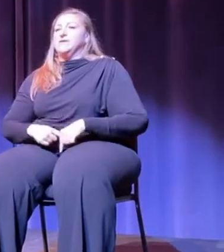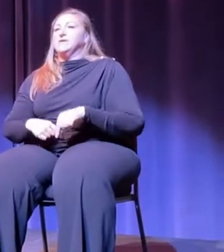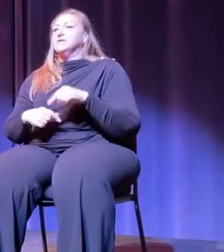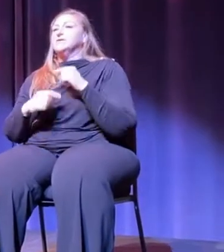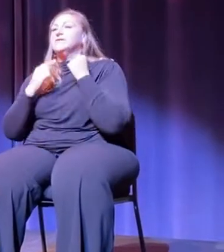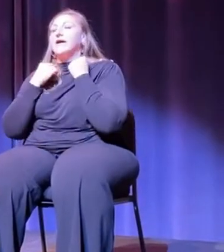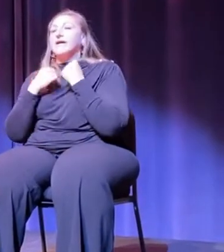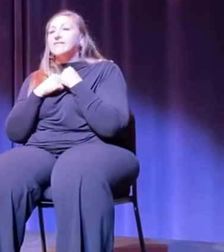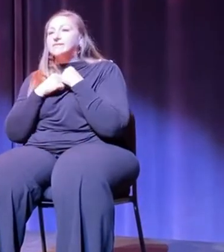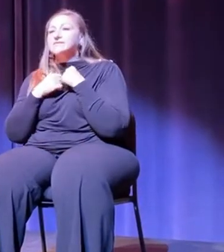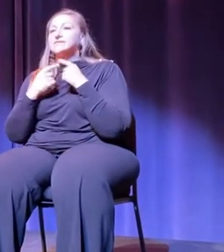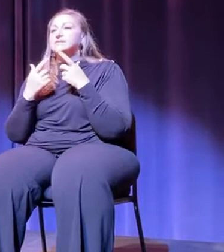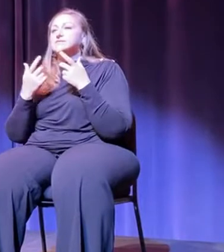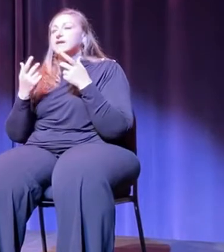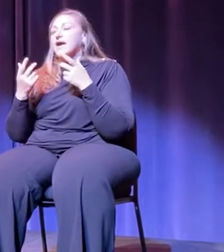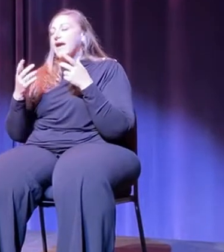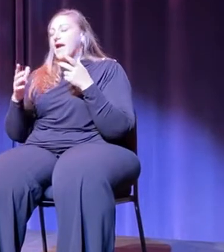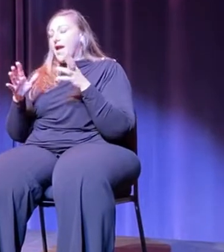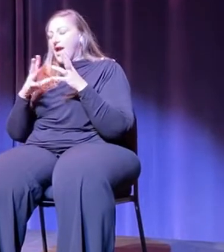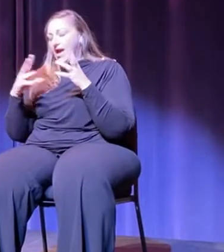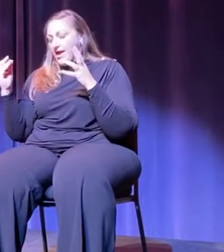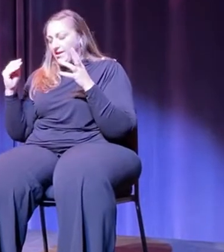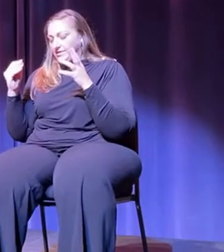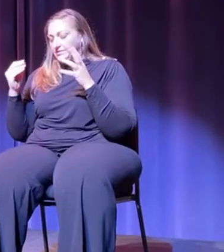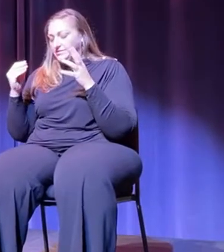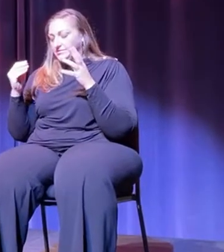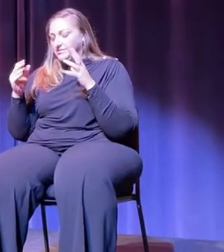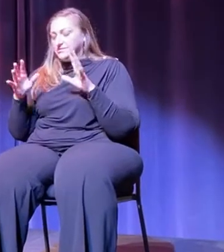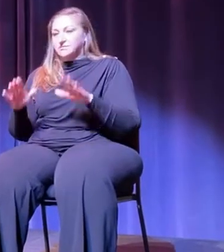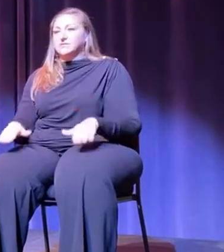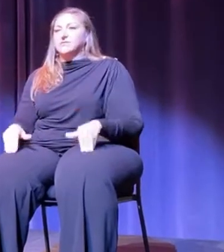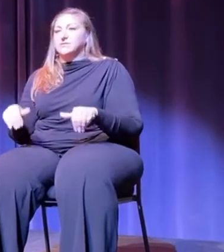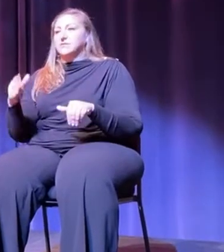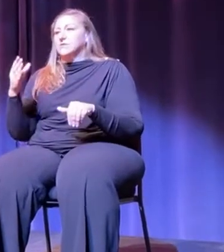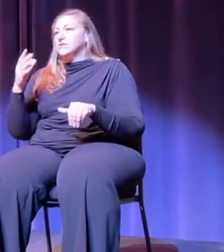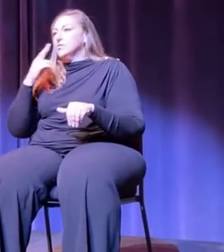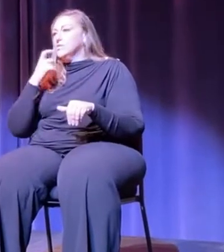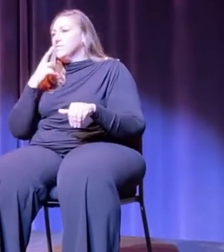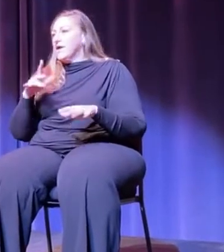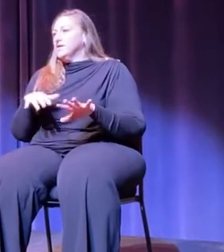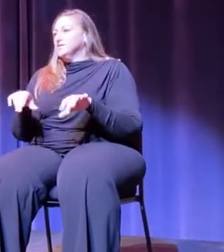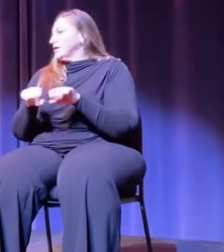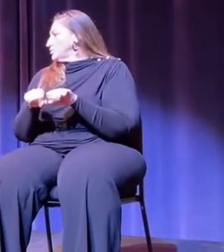and maroon pants and blue shoes. It's an honor to be here today with both of you.